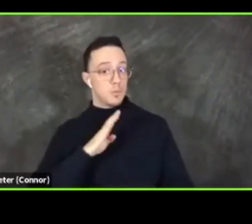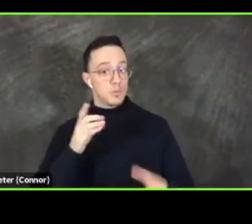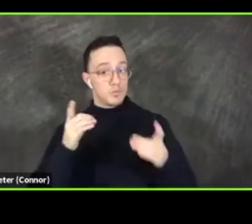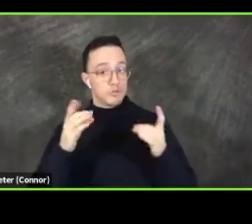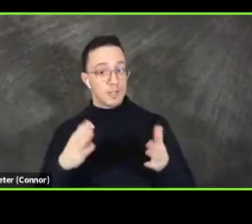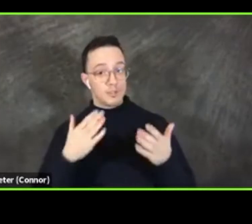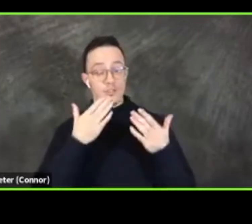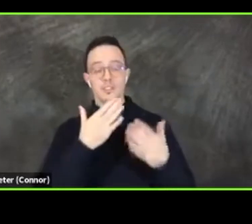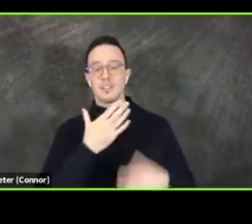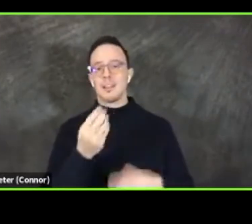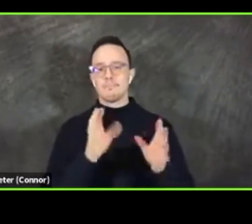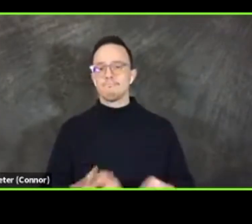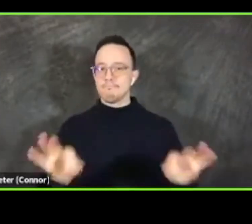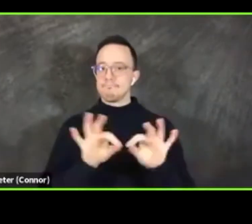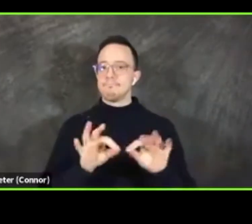AND MOST IMPORTANTLY, THE DANCE/NYC